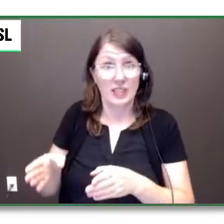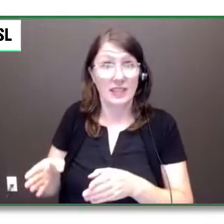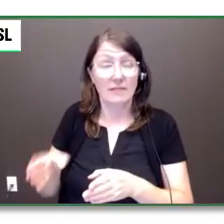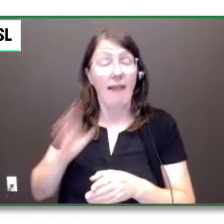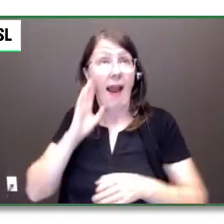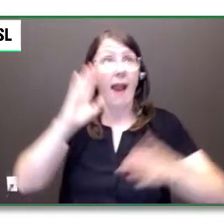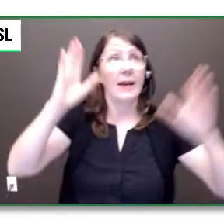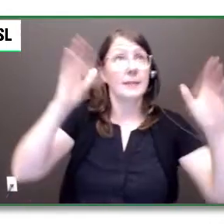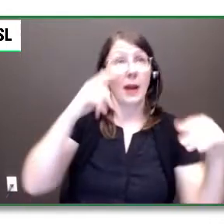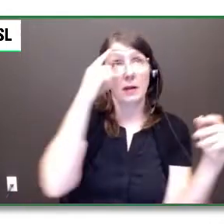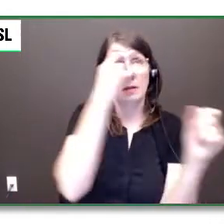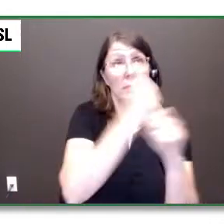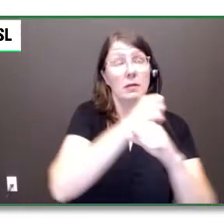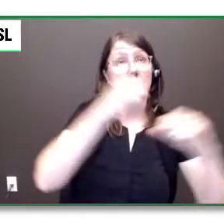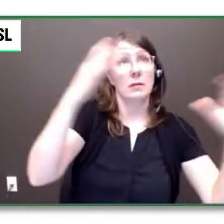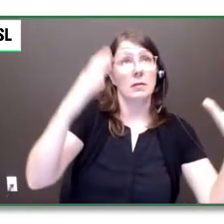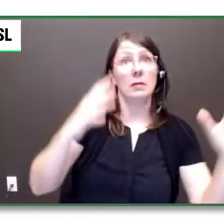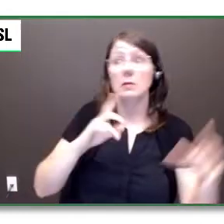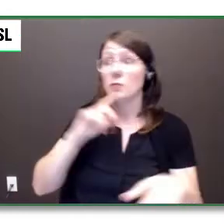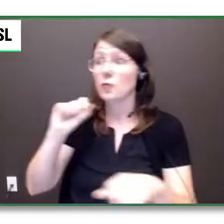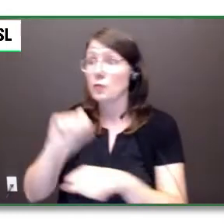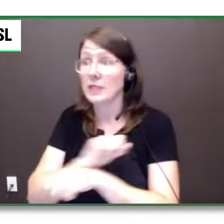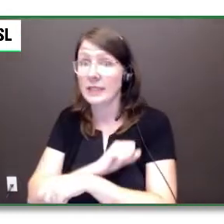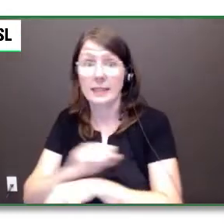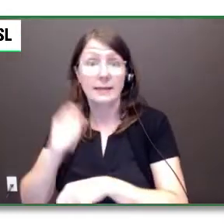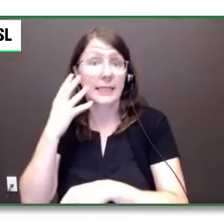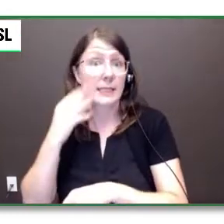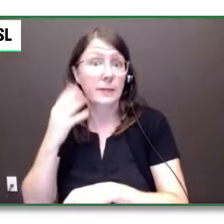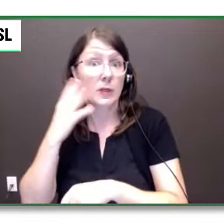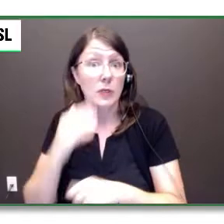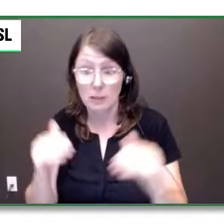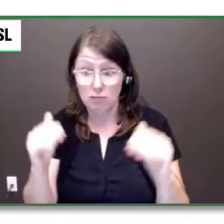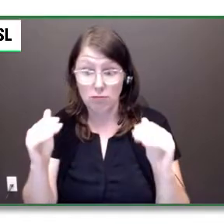like information are great ways of setting those expectations.